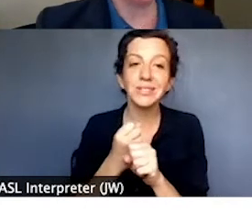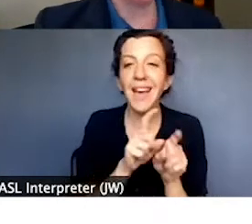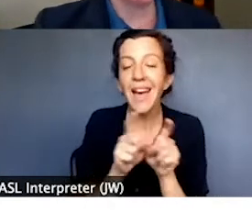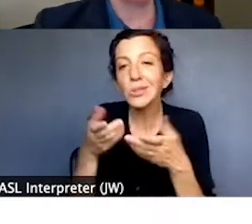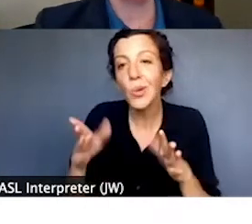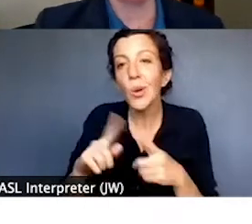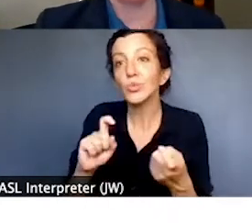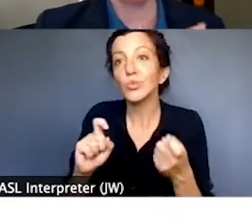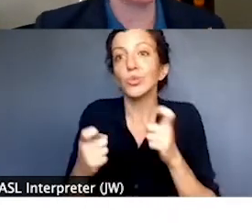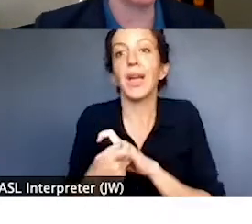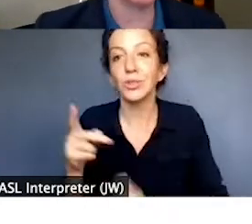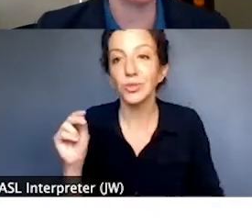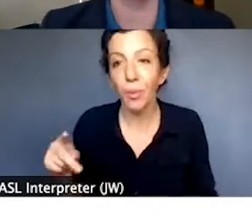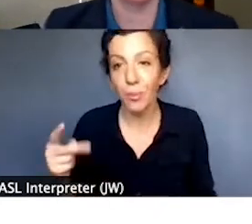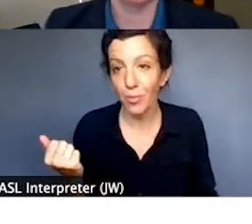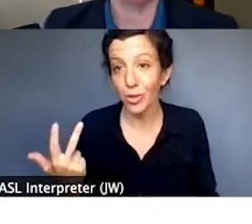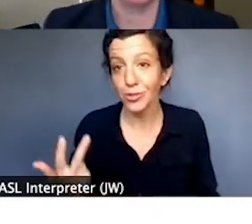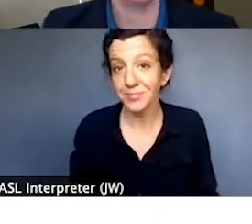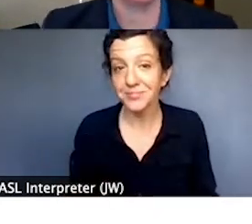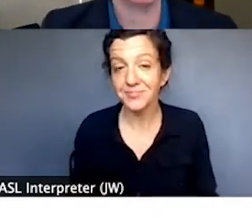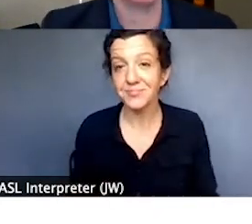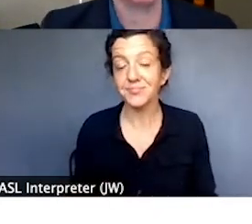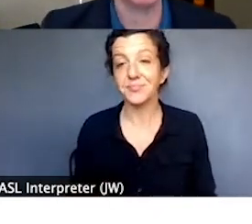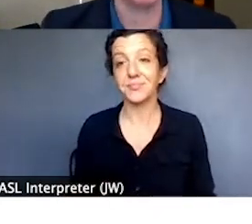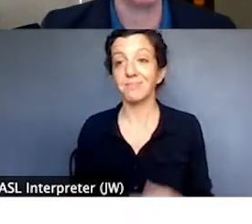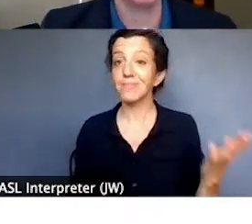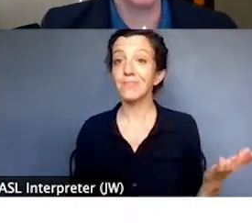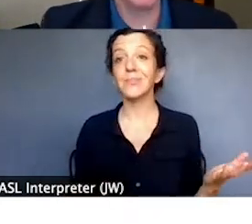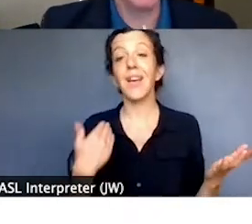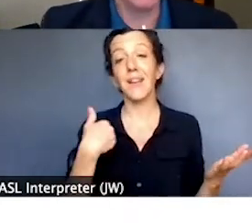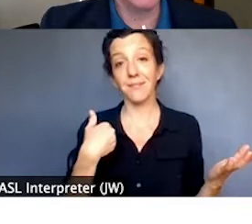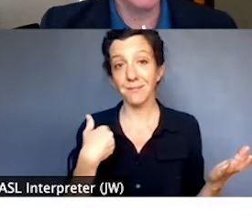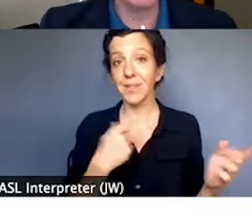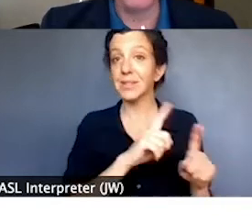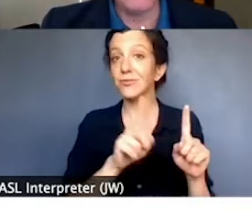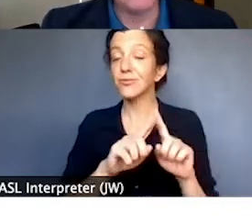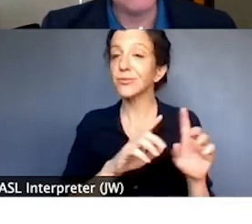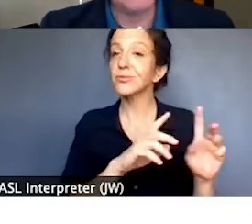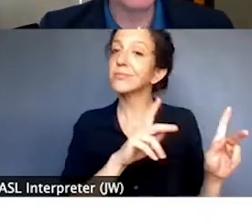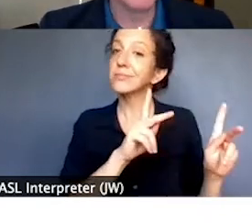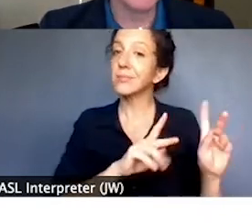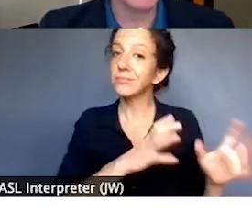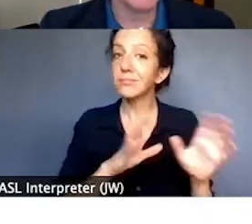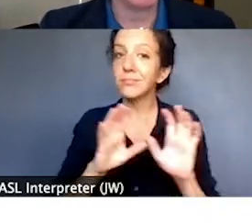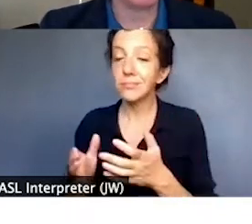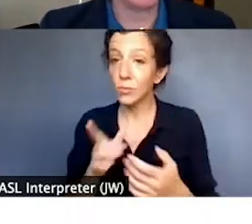including the Sierra Club, the League of Women Voters, the ACLU, the Nurses Association, again.